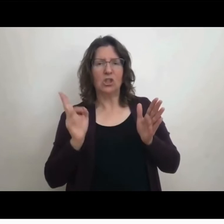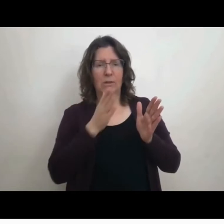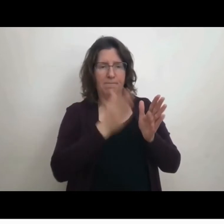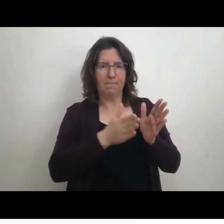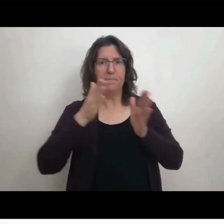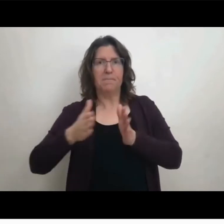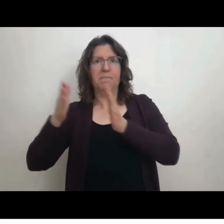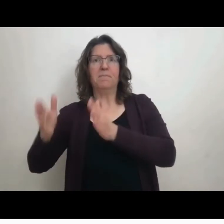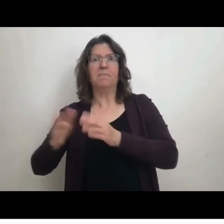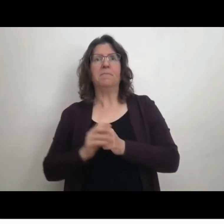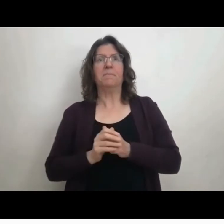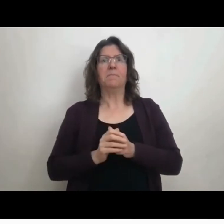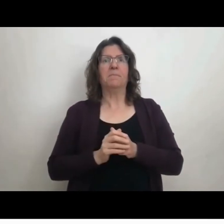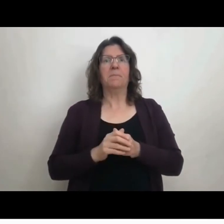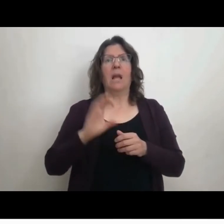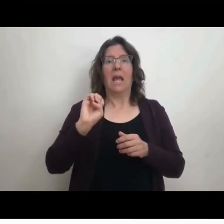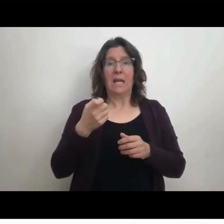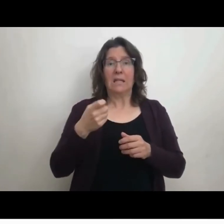We surveyed the various eras in art history.